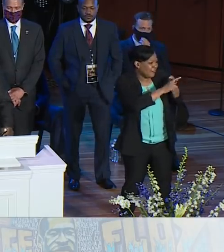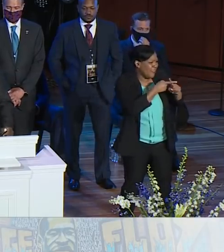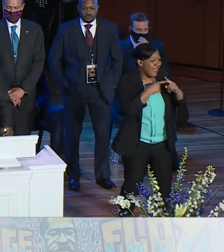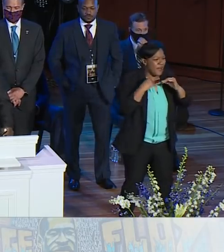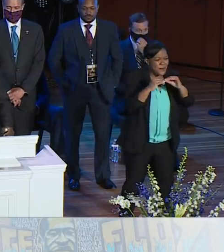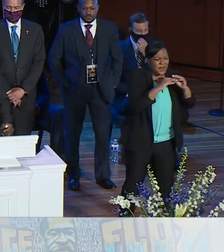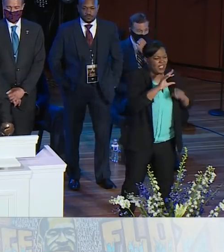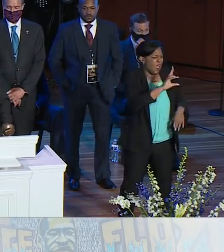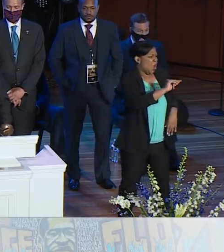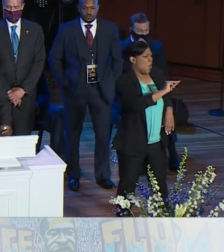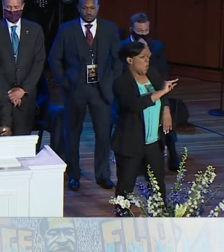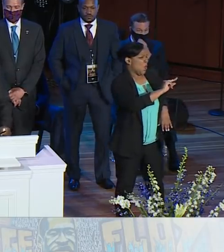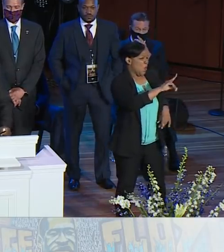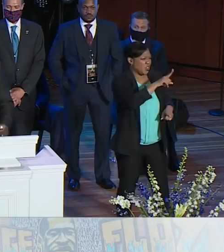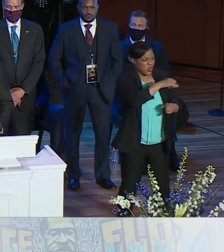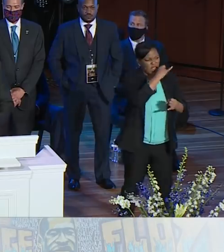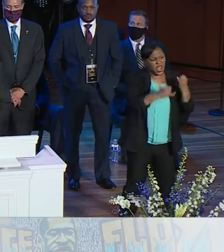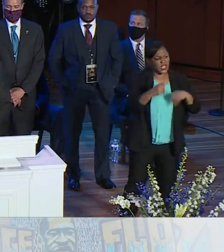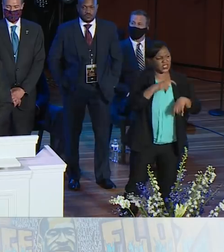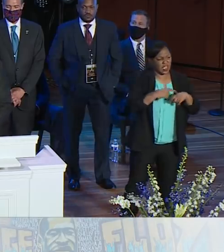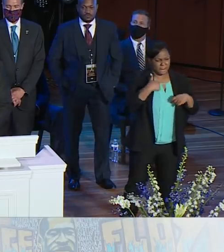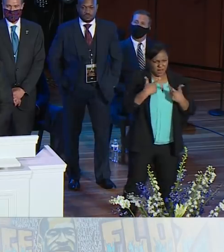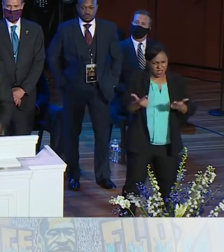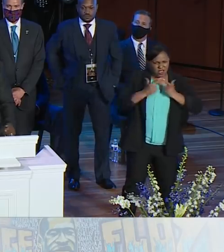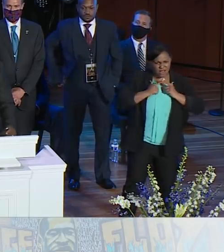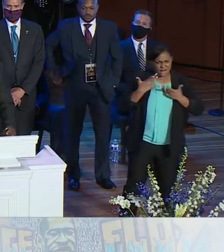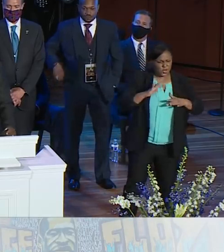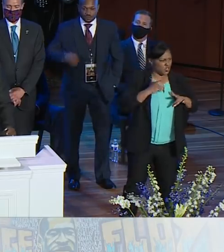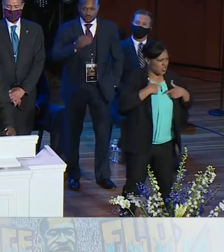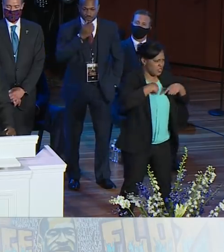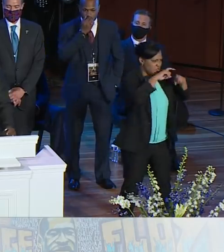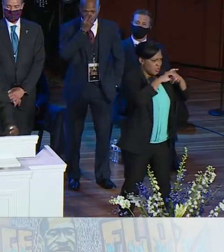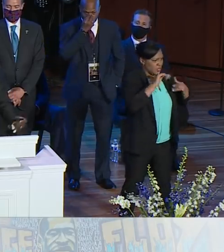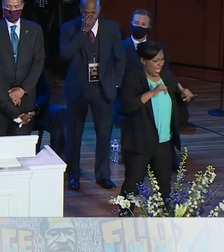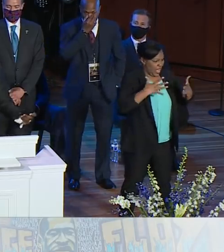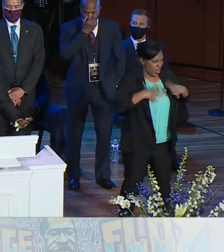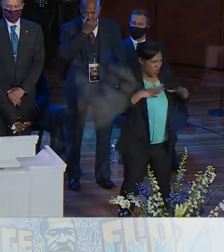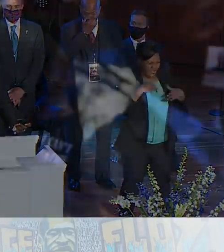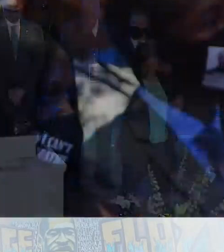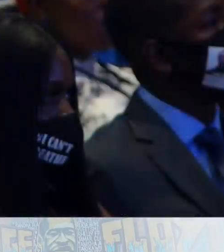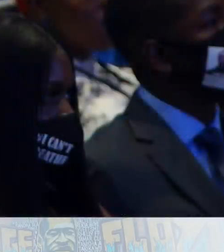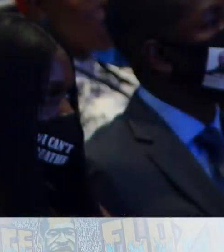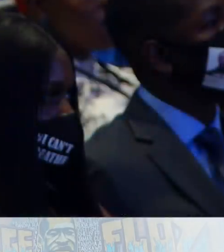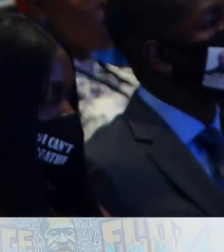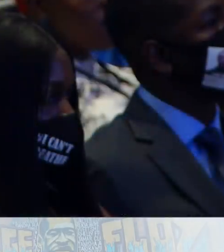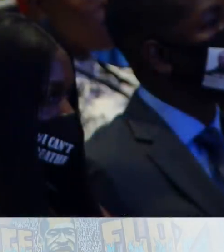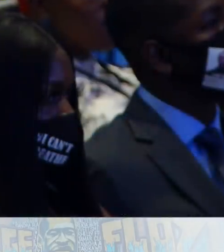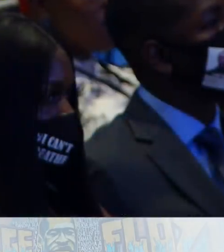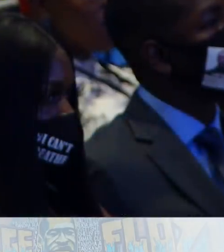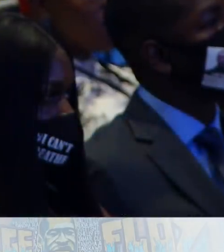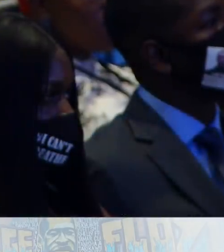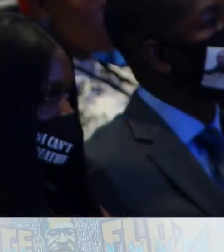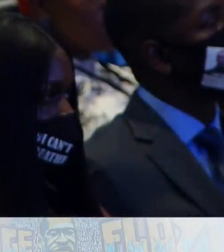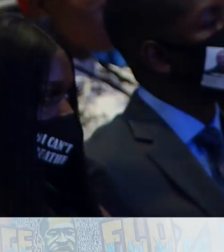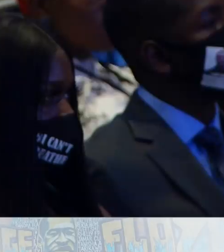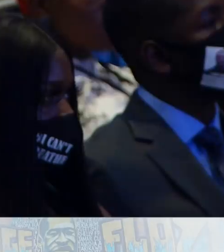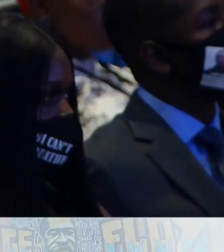AND WE WOULD FIGHT ABOUT IT. ME AND HIS FRIENDS AND ALL OF THEM. WE LIKE, NO, NO, NO, YOU DID IT LAST NIGHT, BECAUSE YOUR CLOTHES